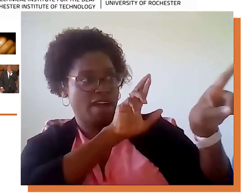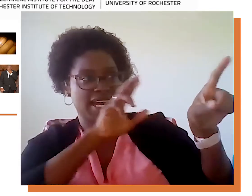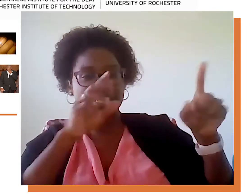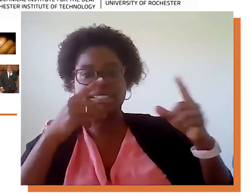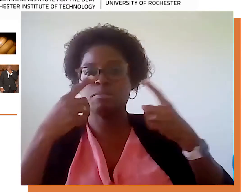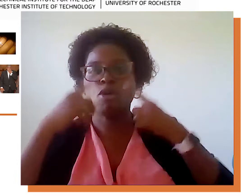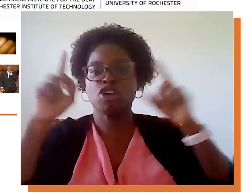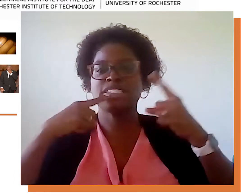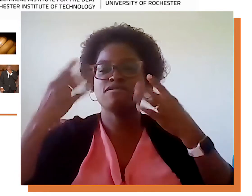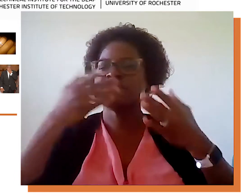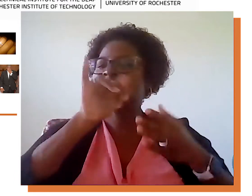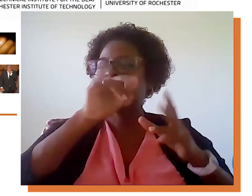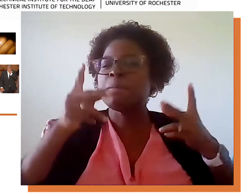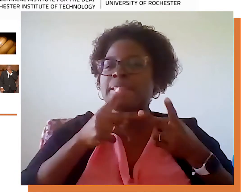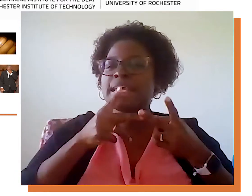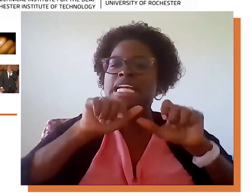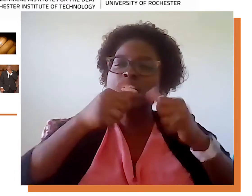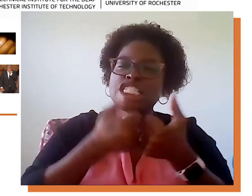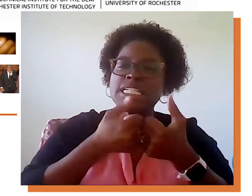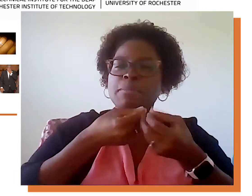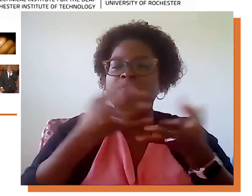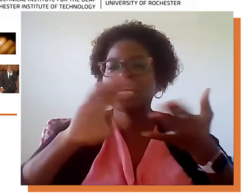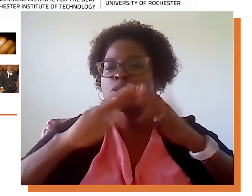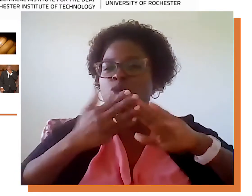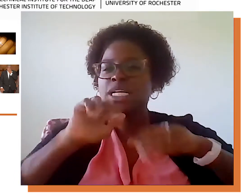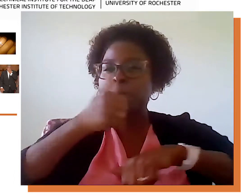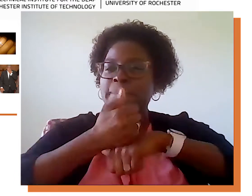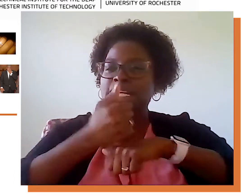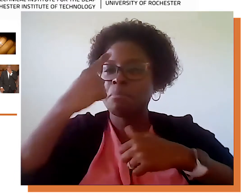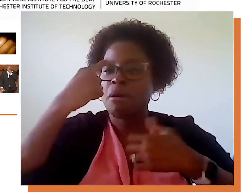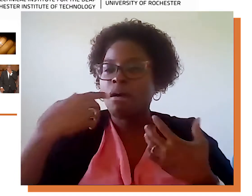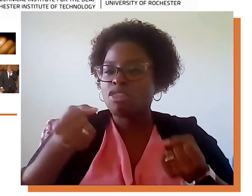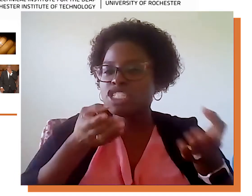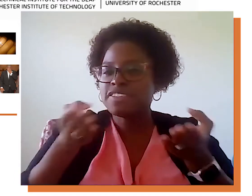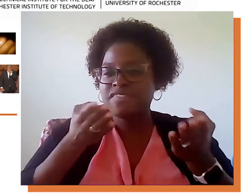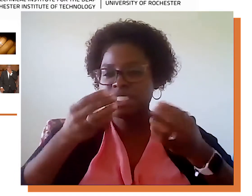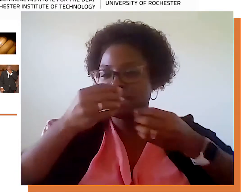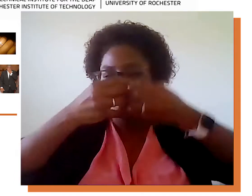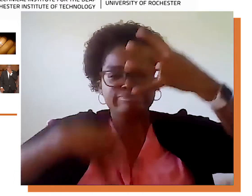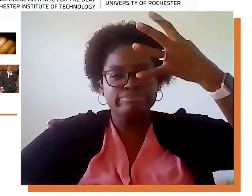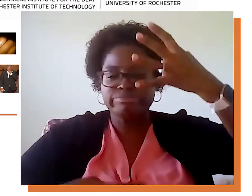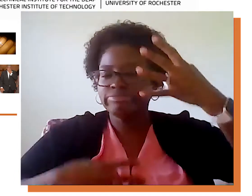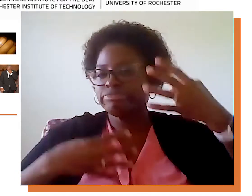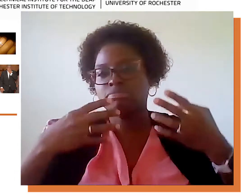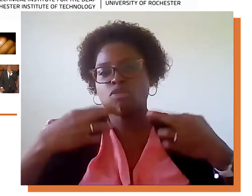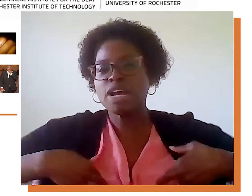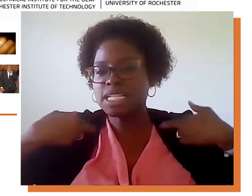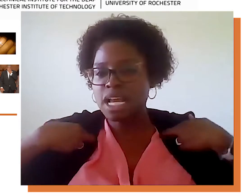Deaf Partners in Service, and it was an agency that provided mental health services to the community.